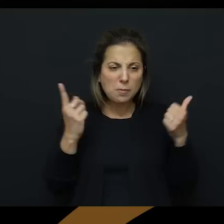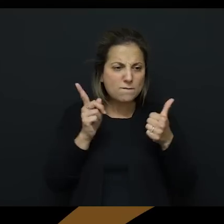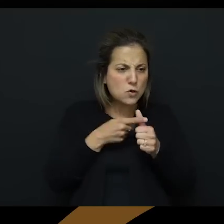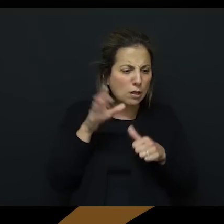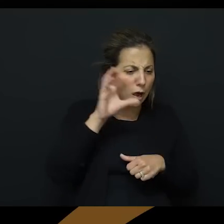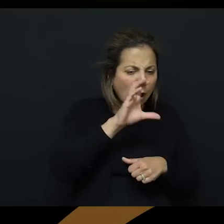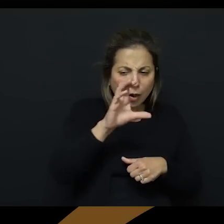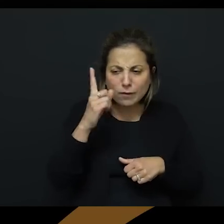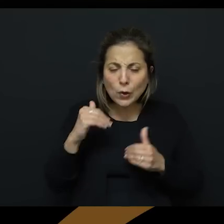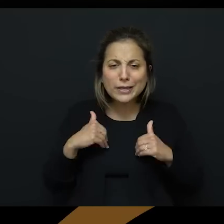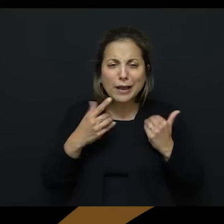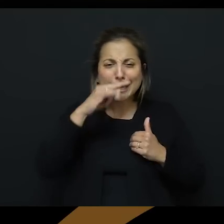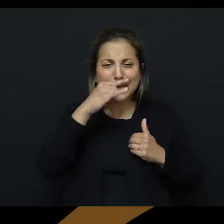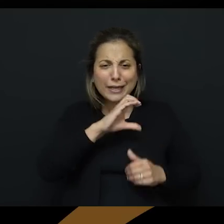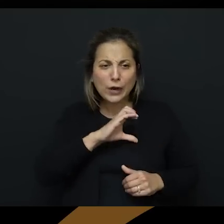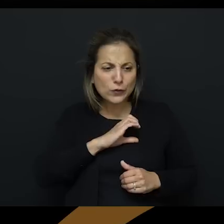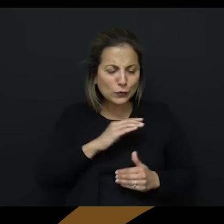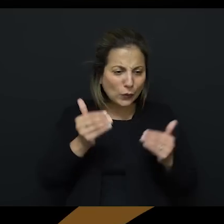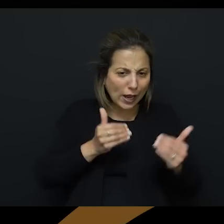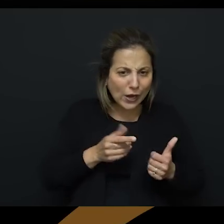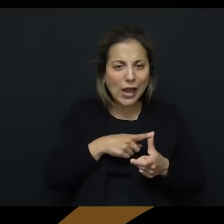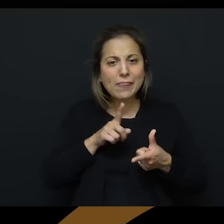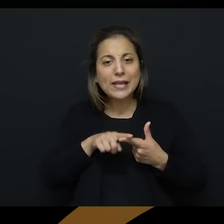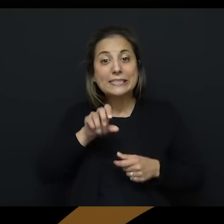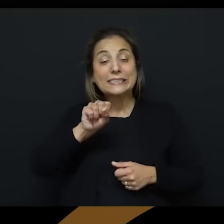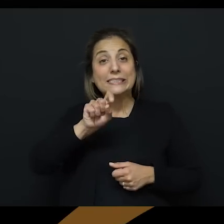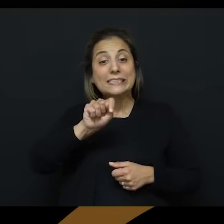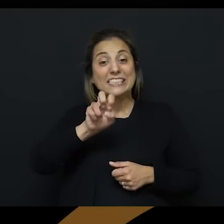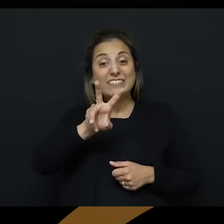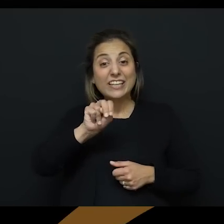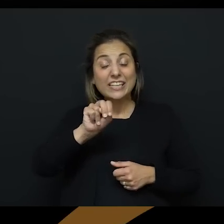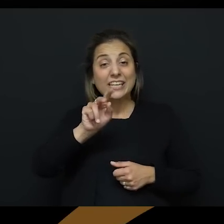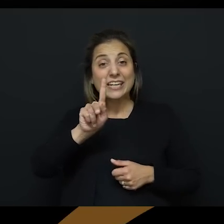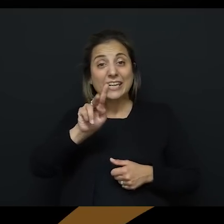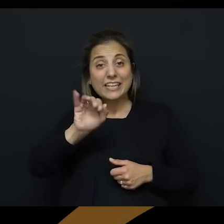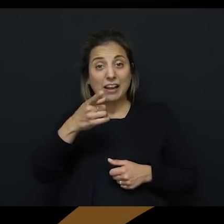But even before that, they started developing scripts and Stephen Knight, who was the creator of “See”,